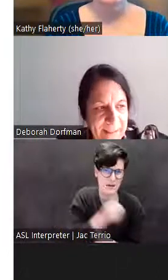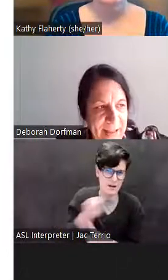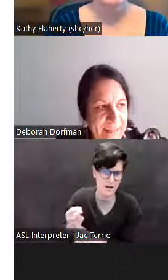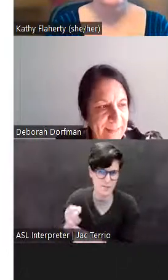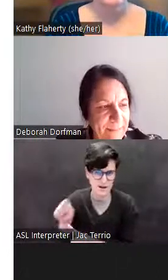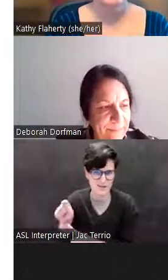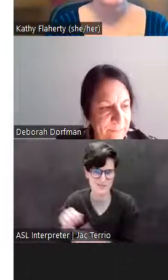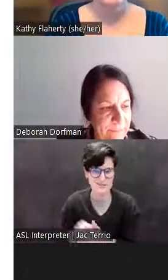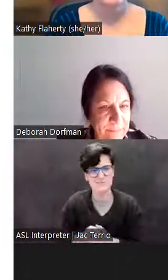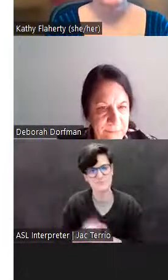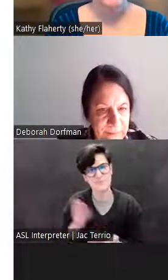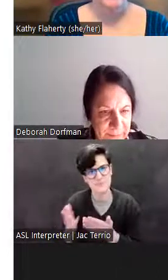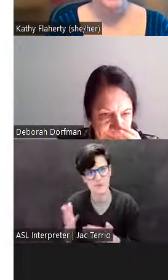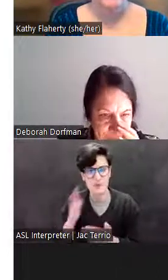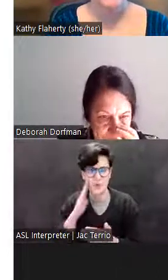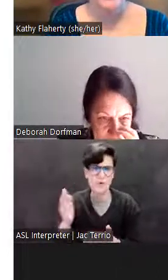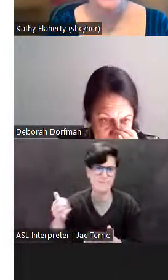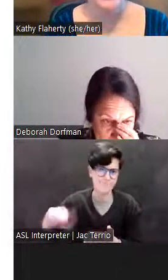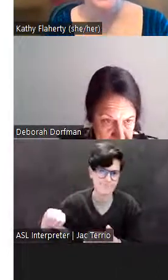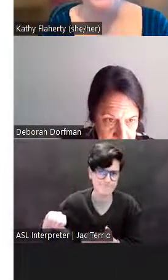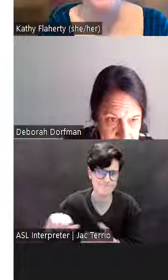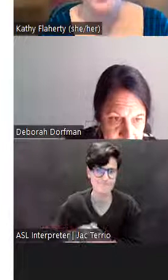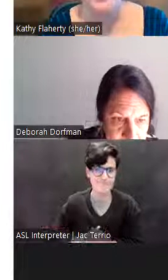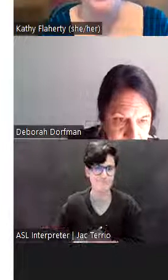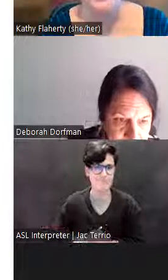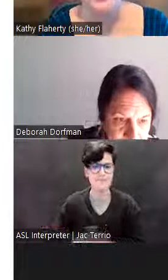to Kathy. 15:20:03 Thanks, Steve, this is Kathy and